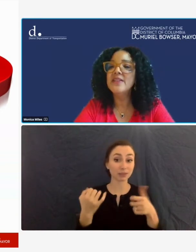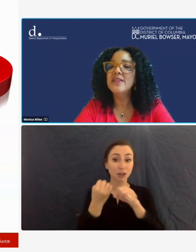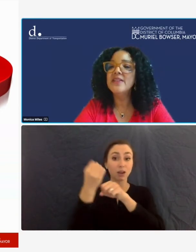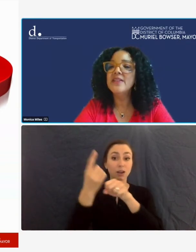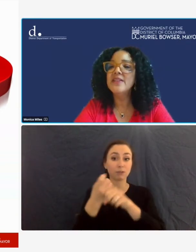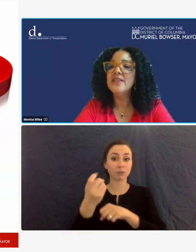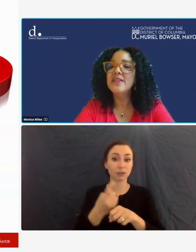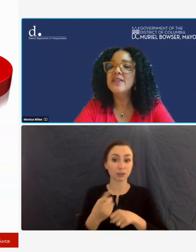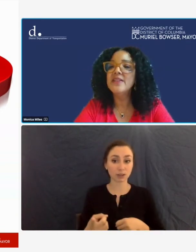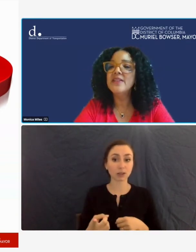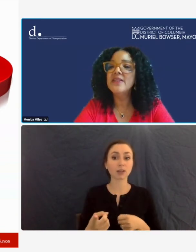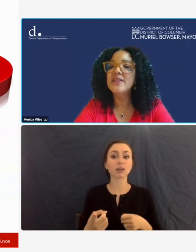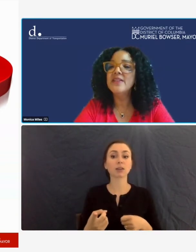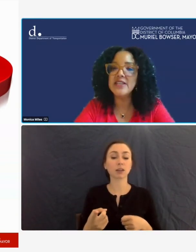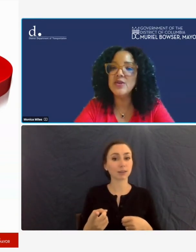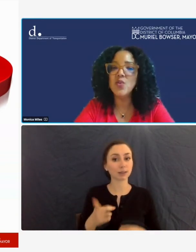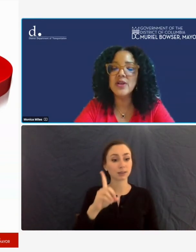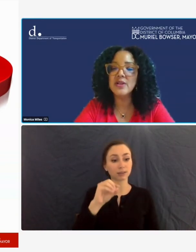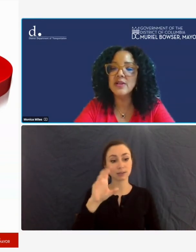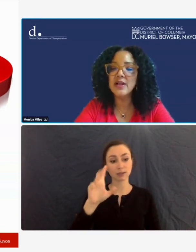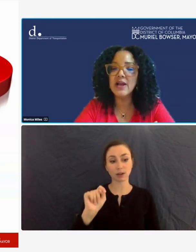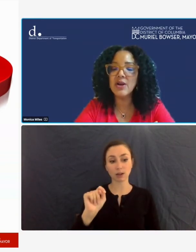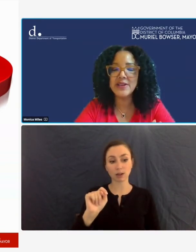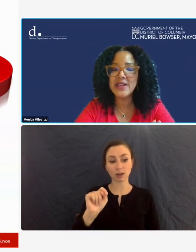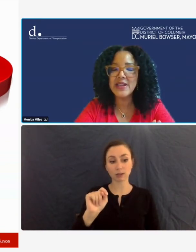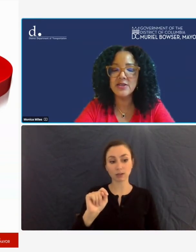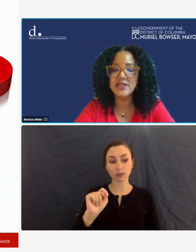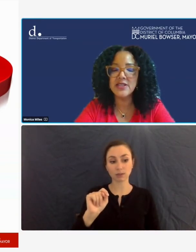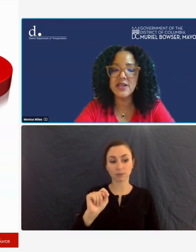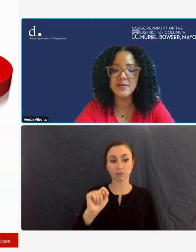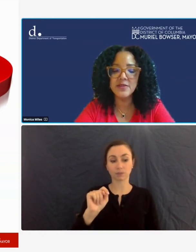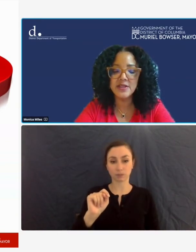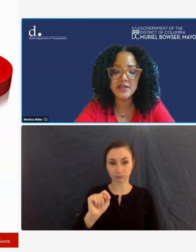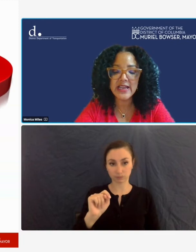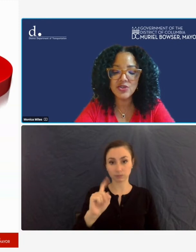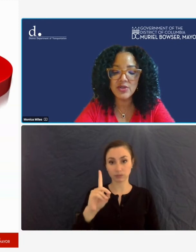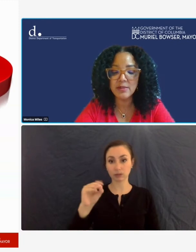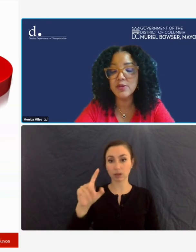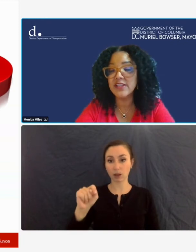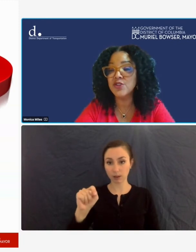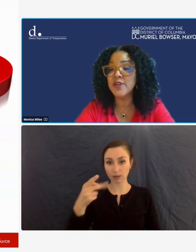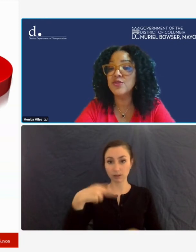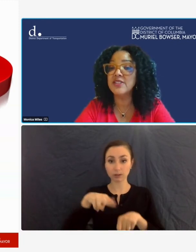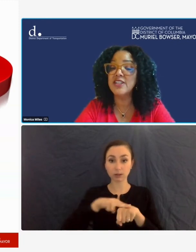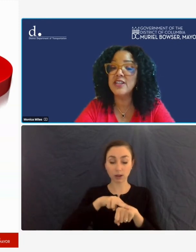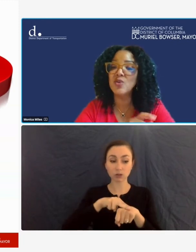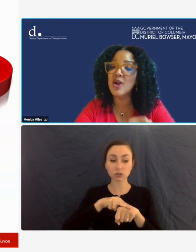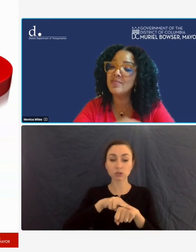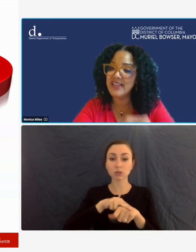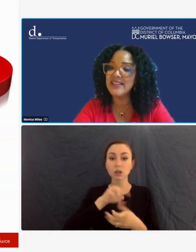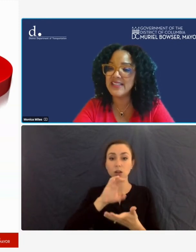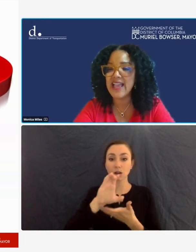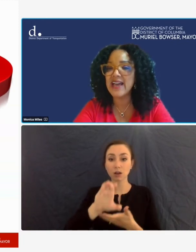um the dlt will uh not the dlt the um the national compensation matrix team will update the data so